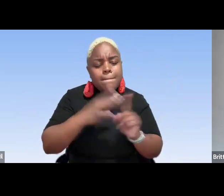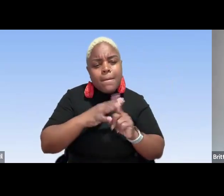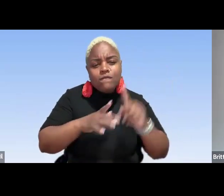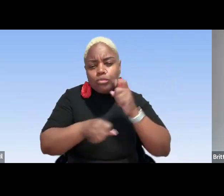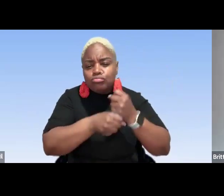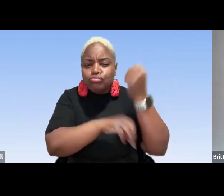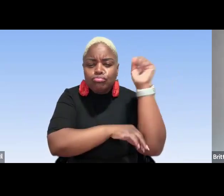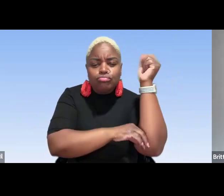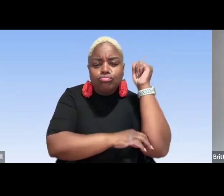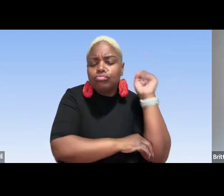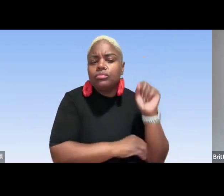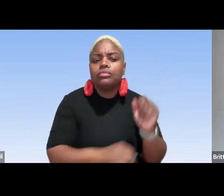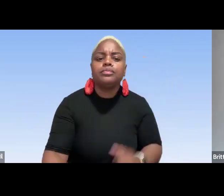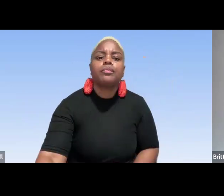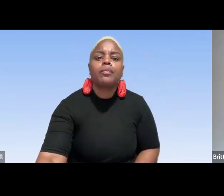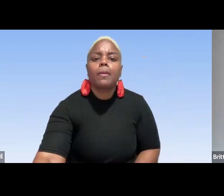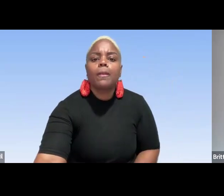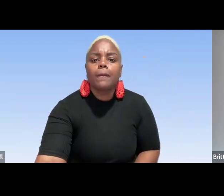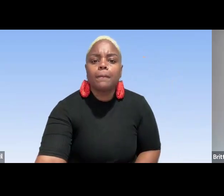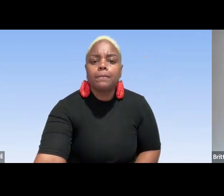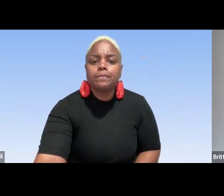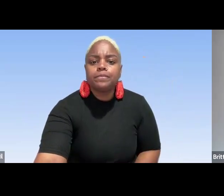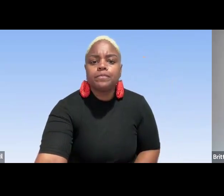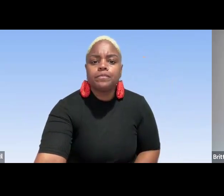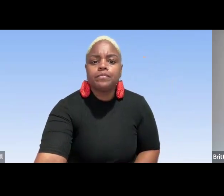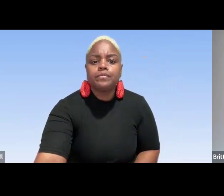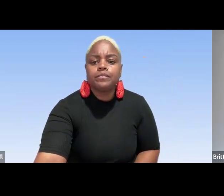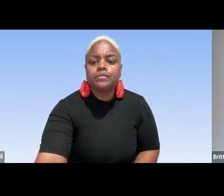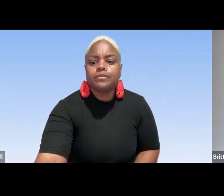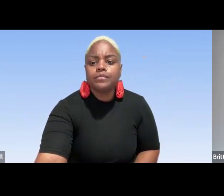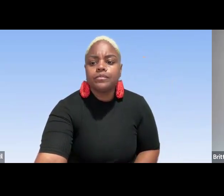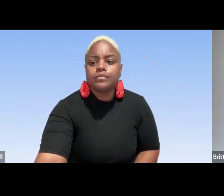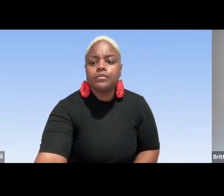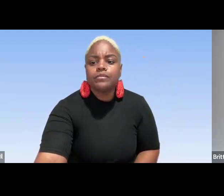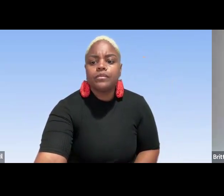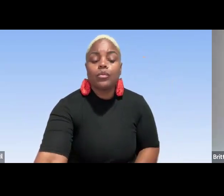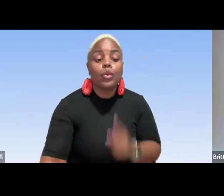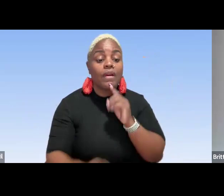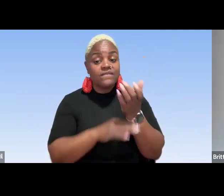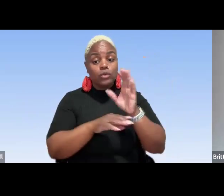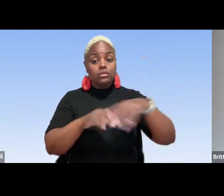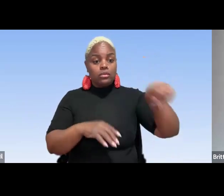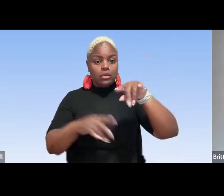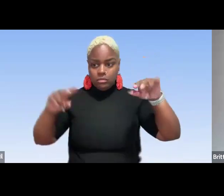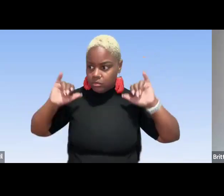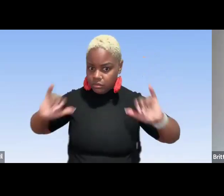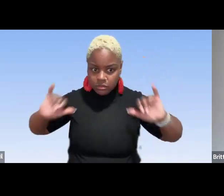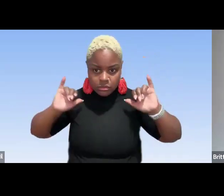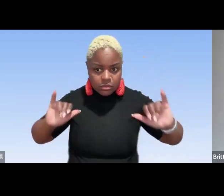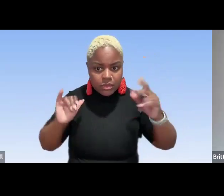and this cross-movement pressure forced officials to negotiate. They eventually agreed to create positions for disabled workers,